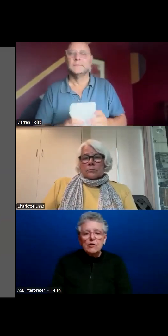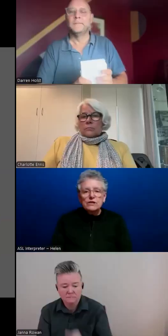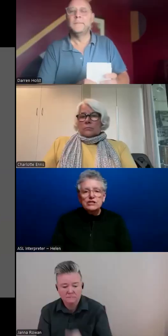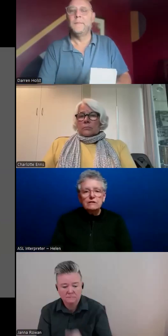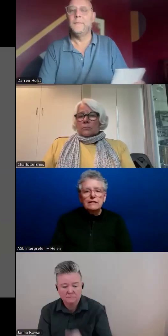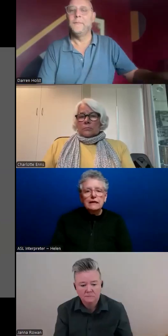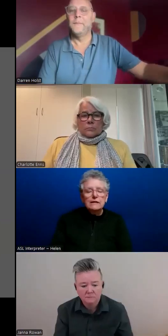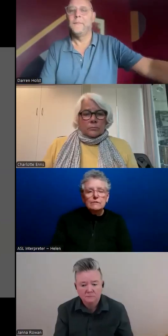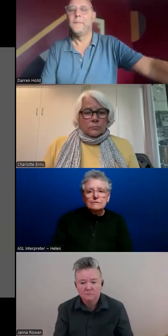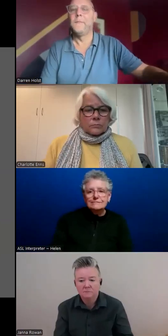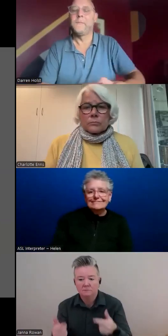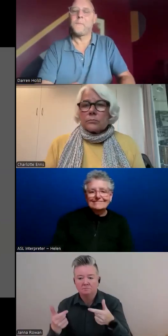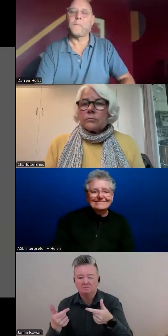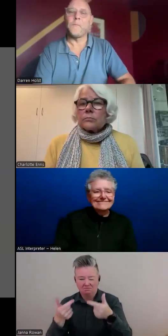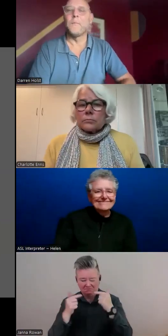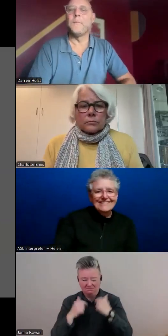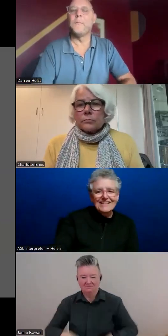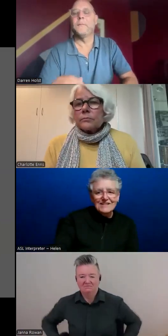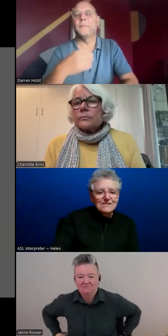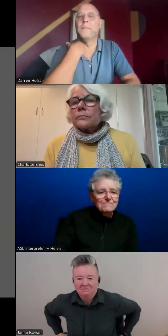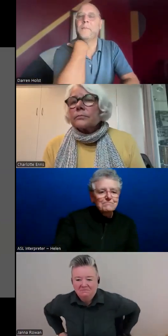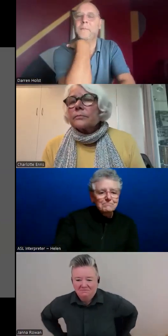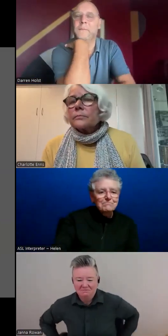All right, I'm turning it back over to Charlotte. Thank you.